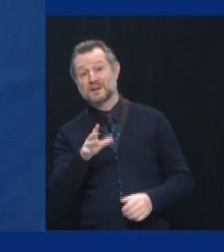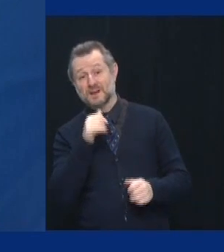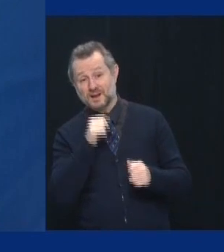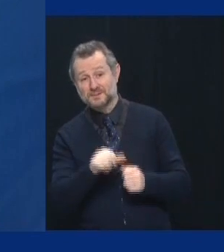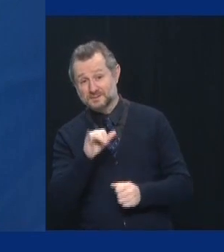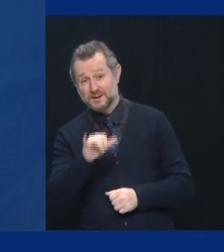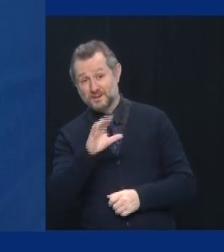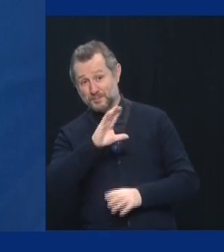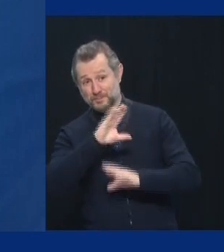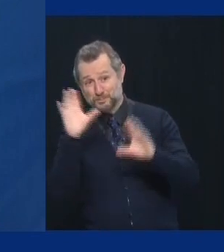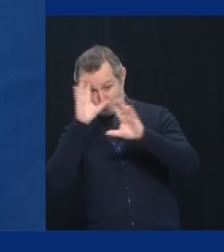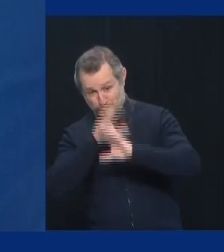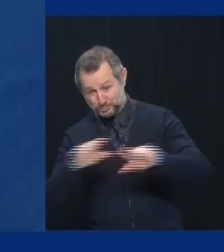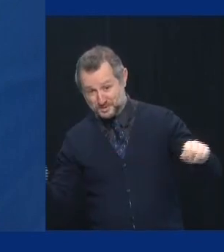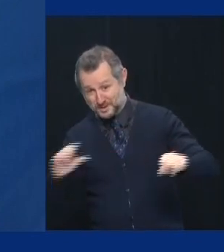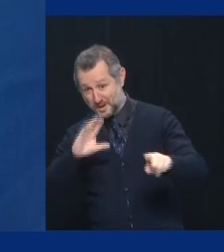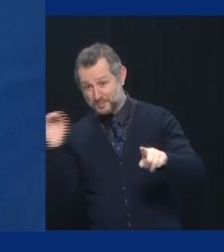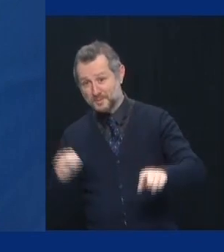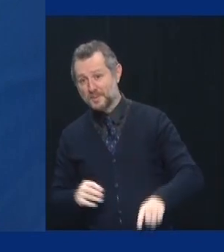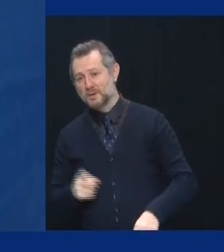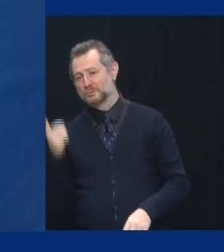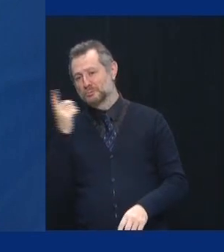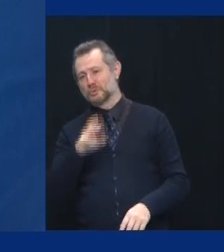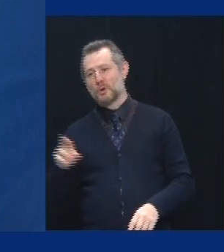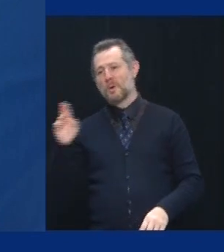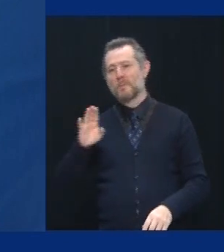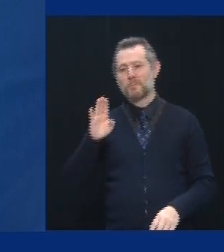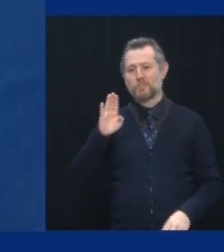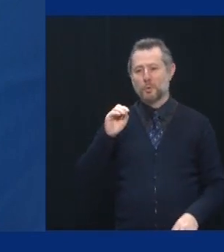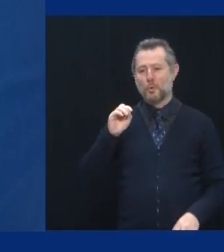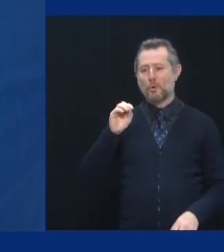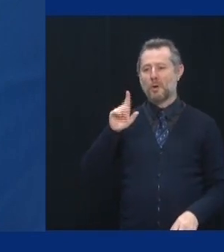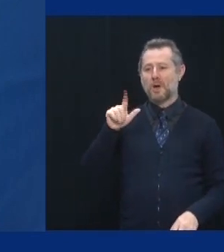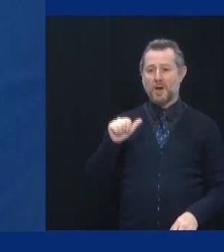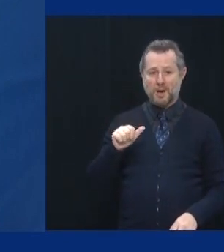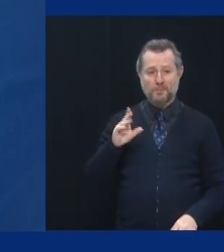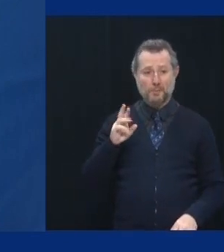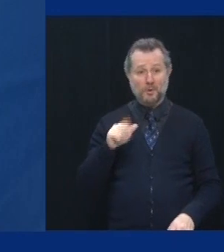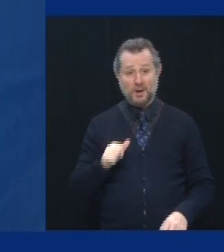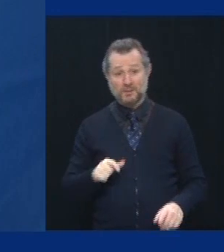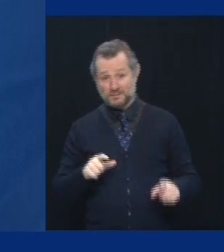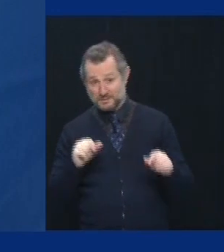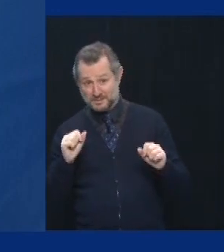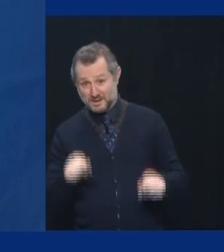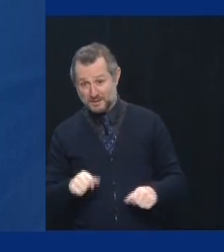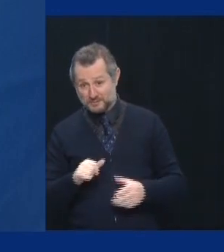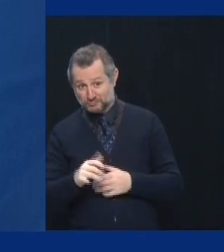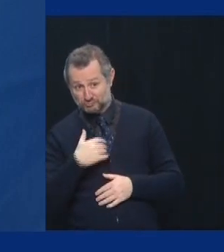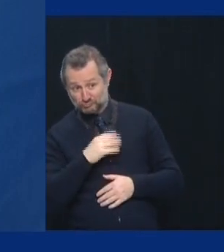VACCINE. PFIZER IS A PRIVATE COMPANY,